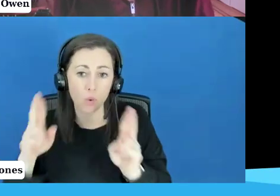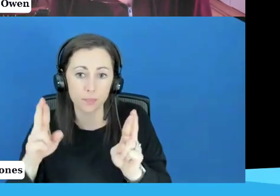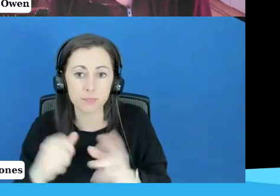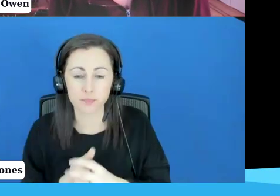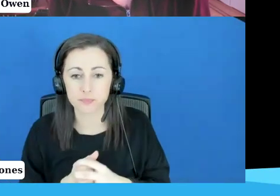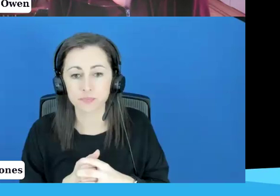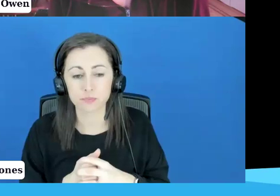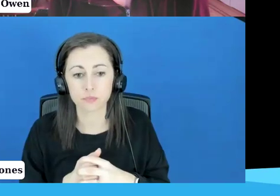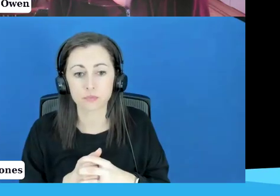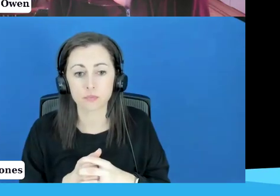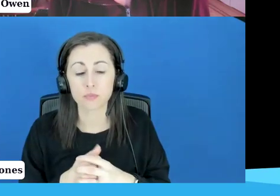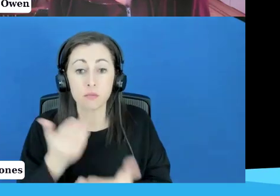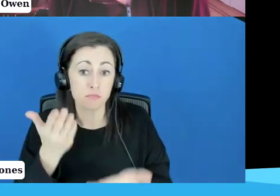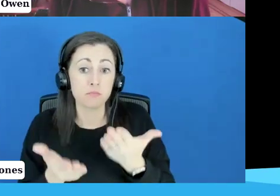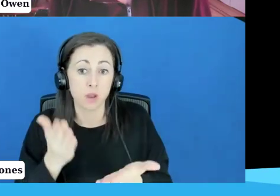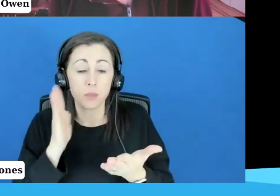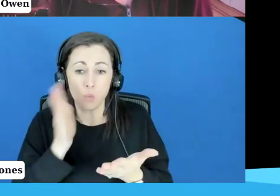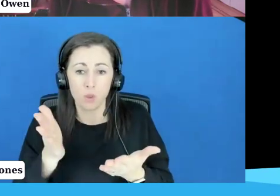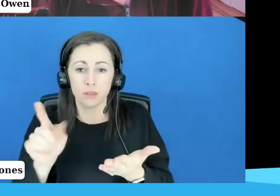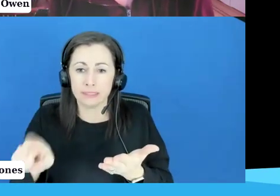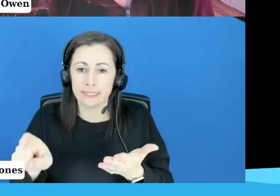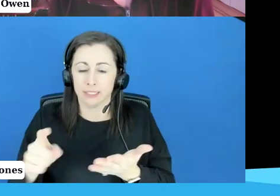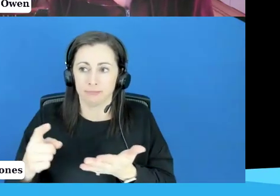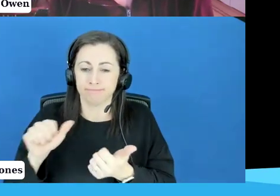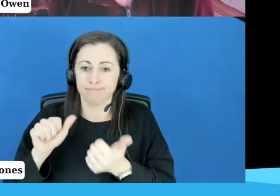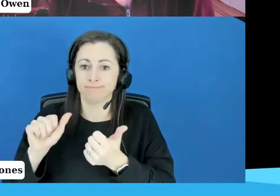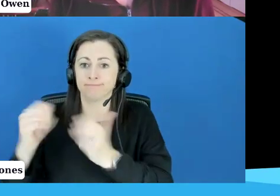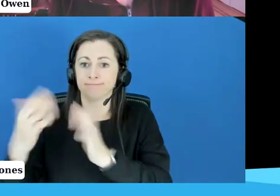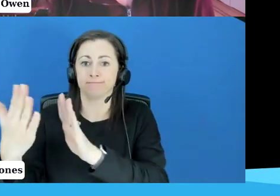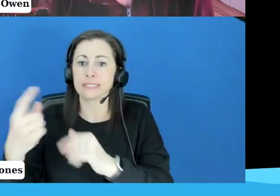There will probably be conversations had that we can't do this time.